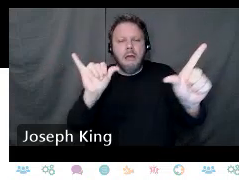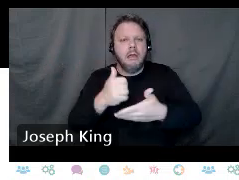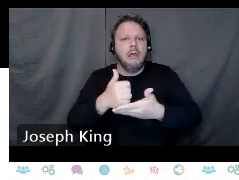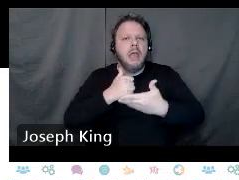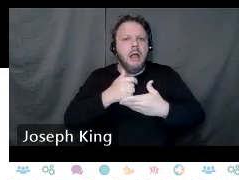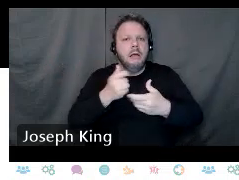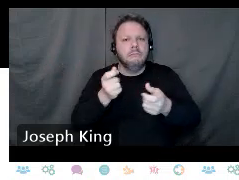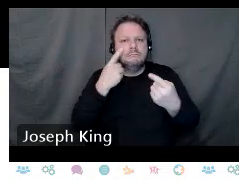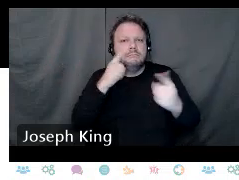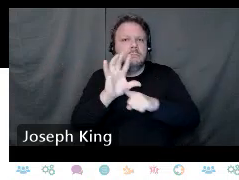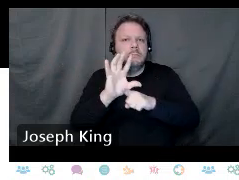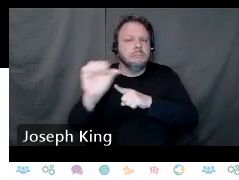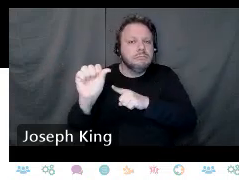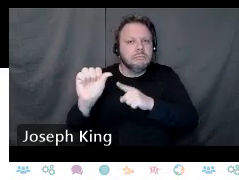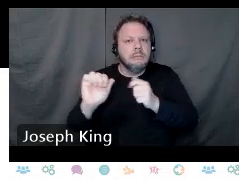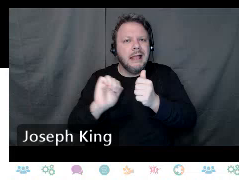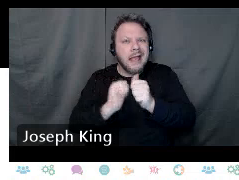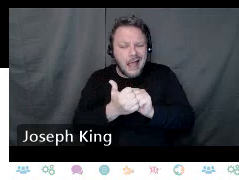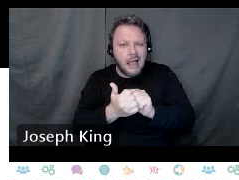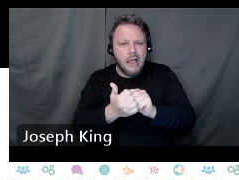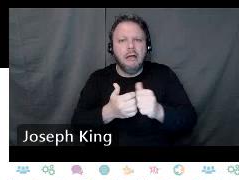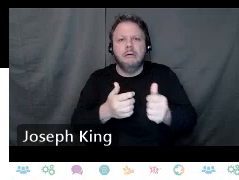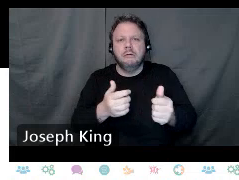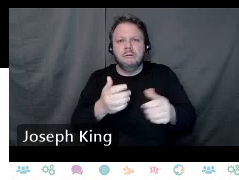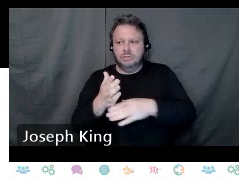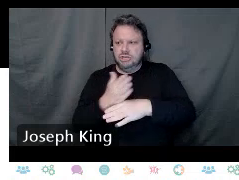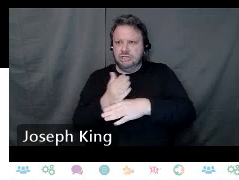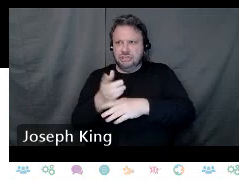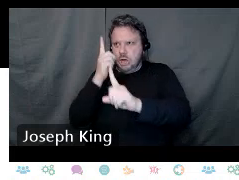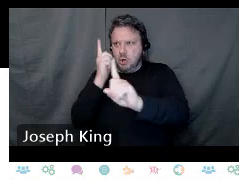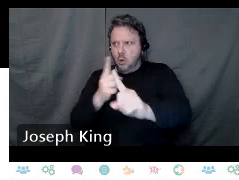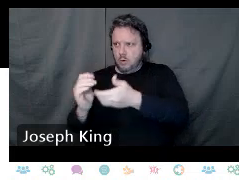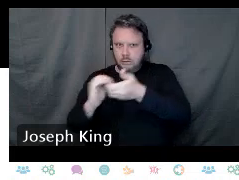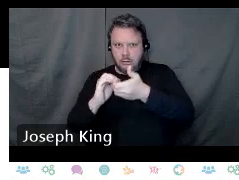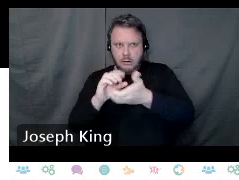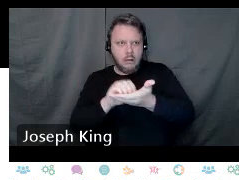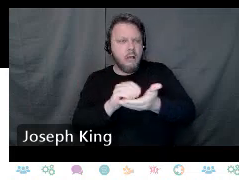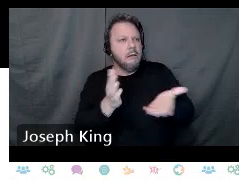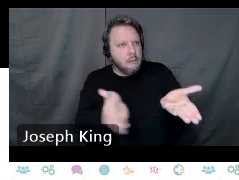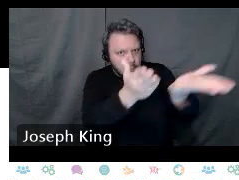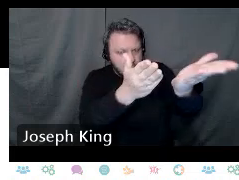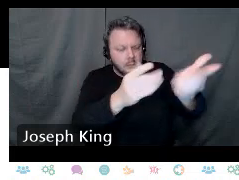efficiently by we're elevating shared goals, reducing duplication,